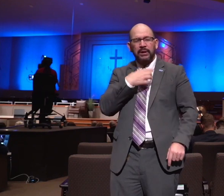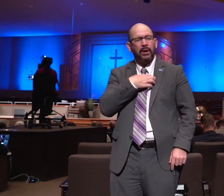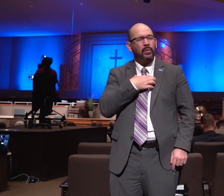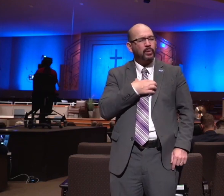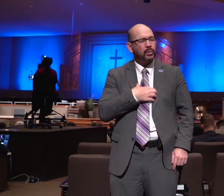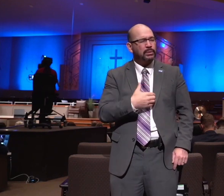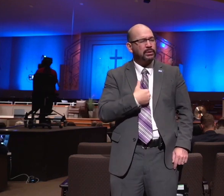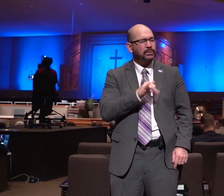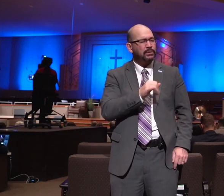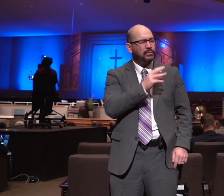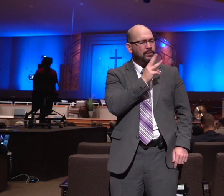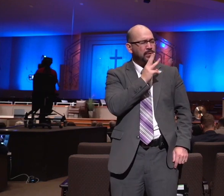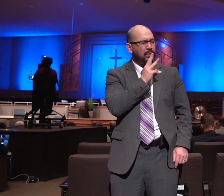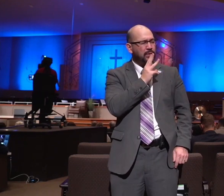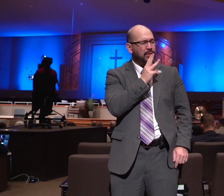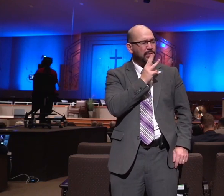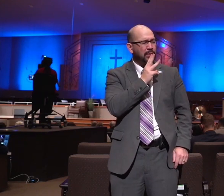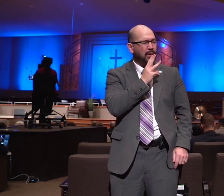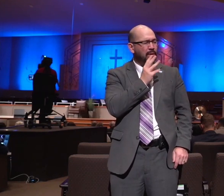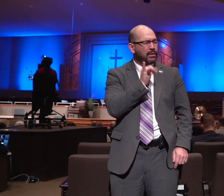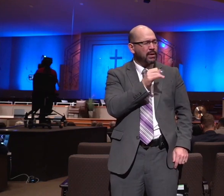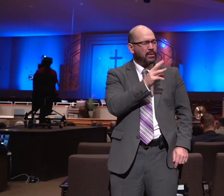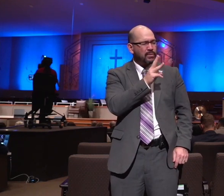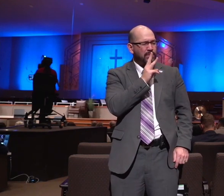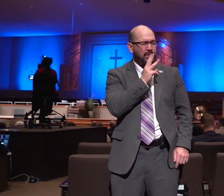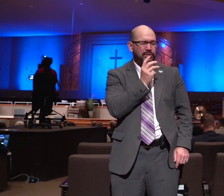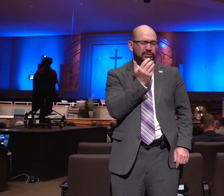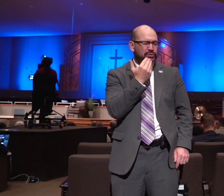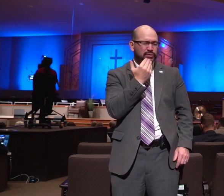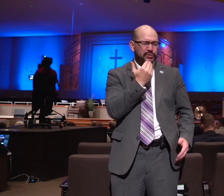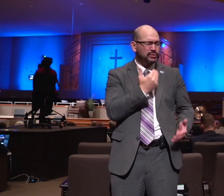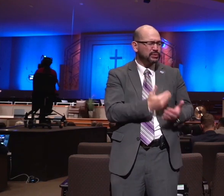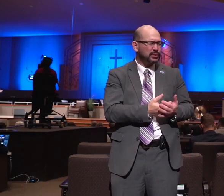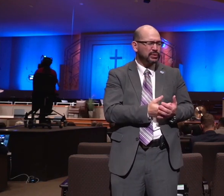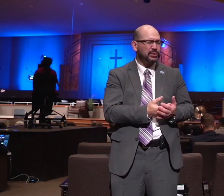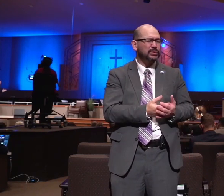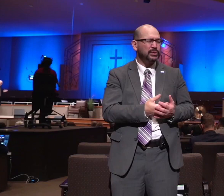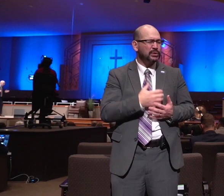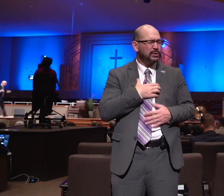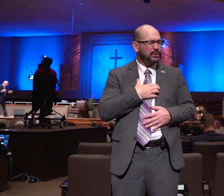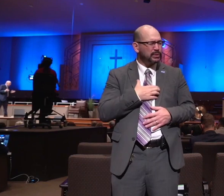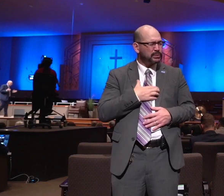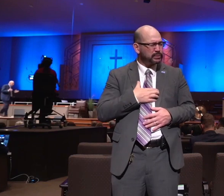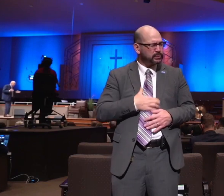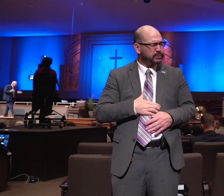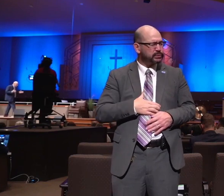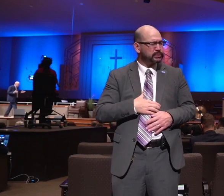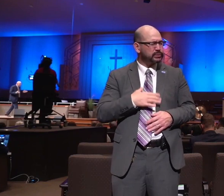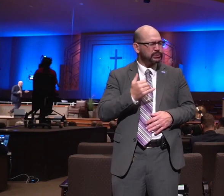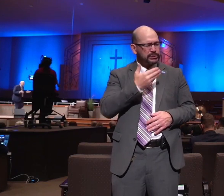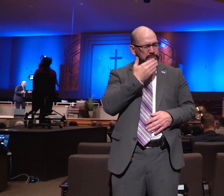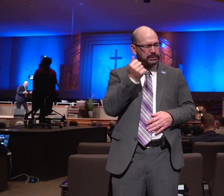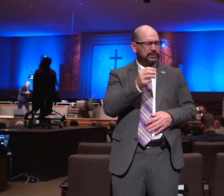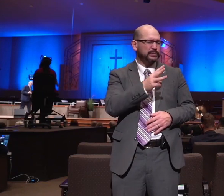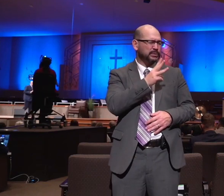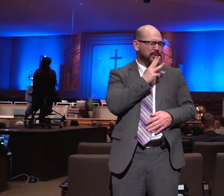water oh I know it would probably be impossible but that's the best water in